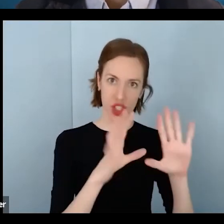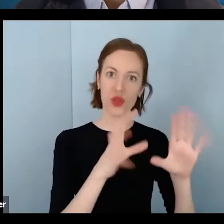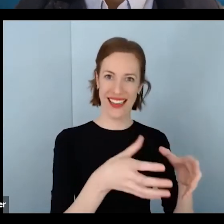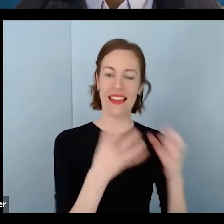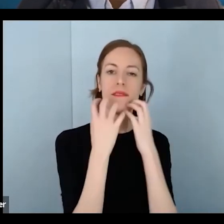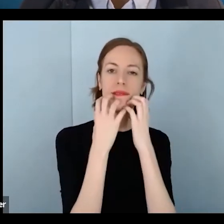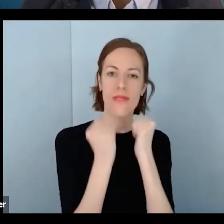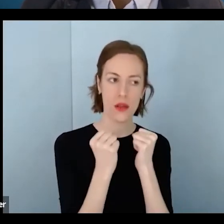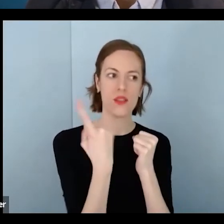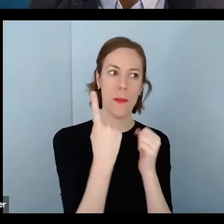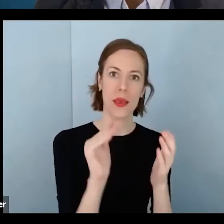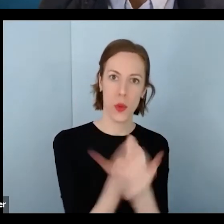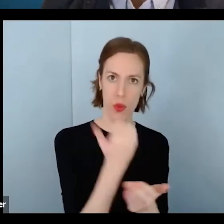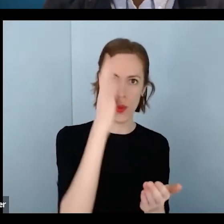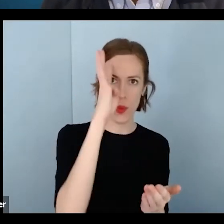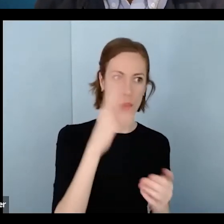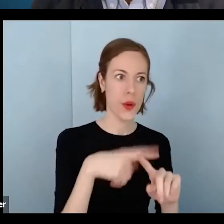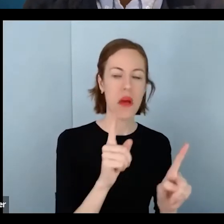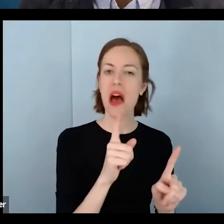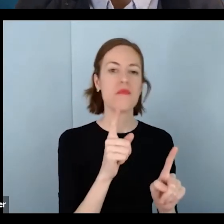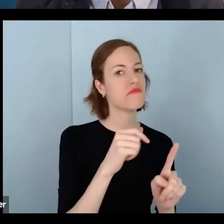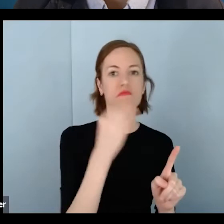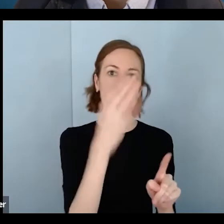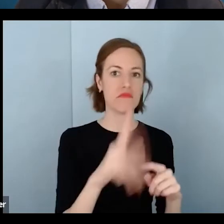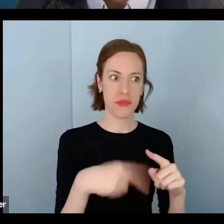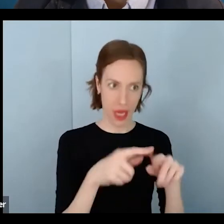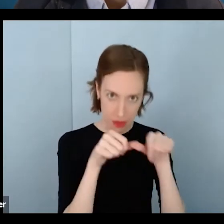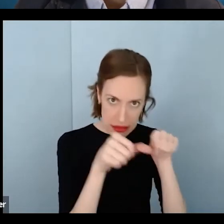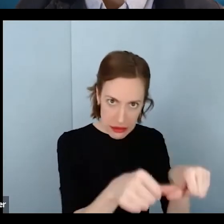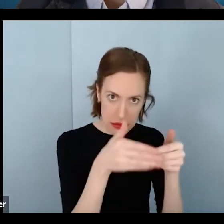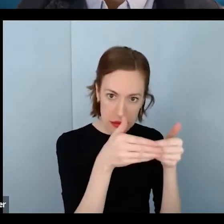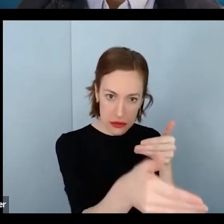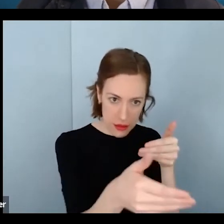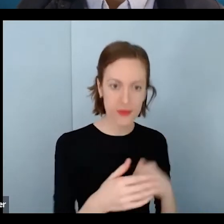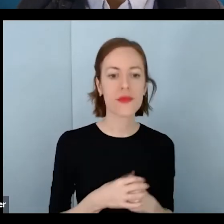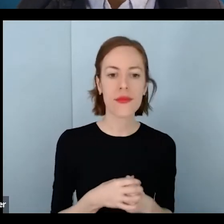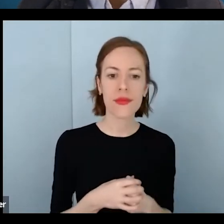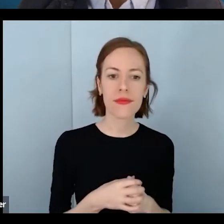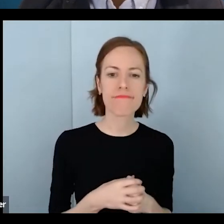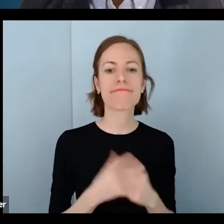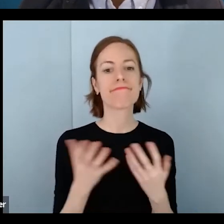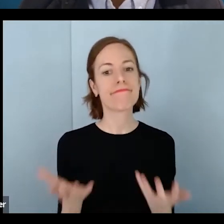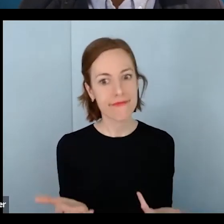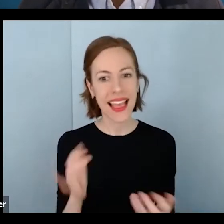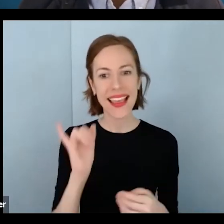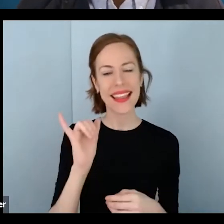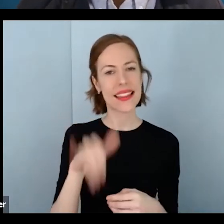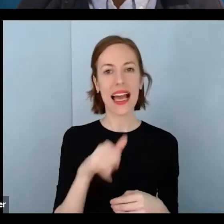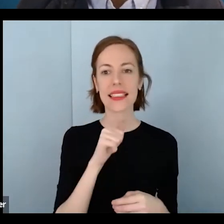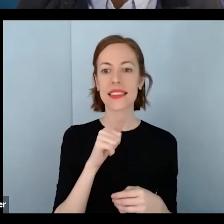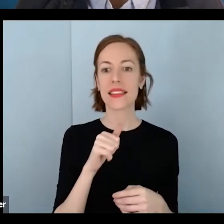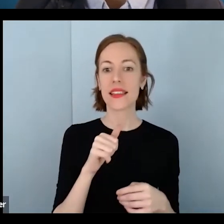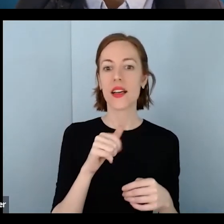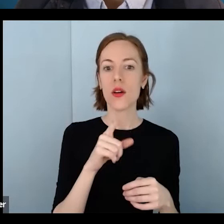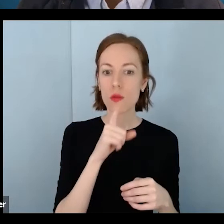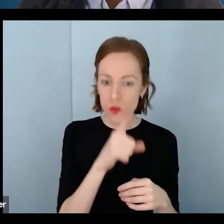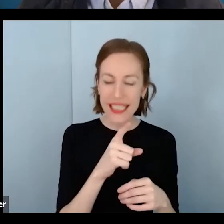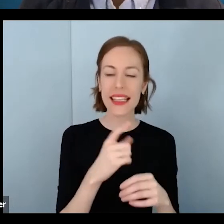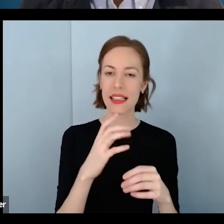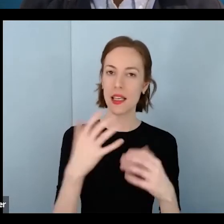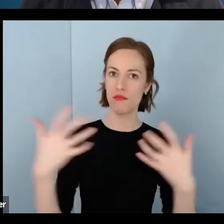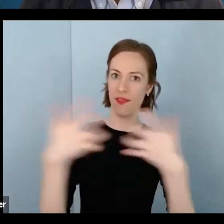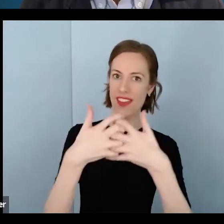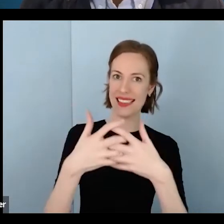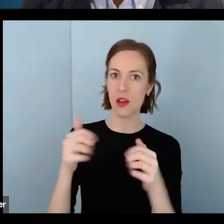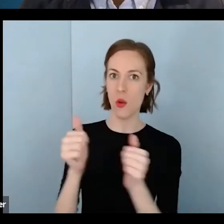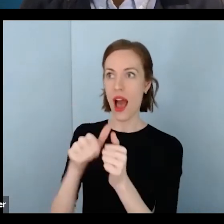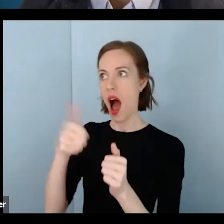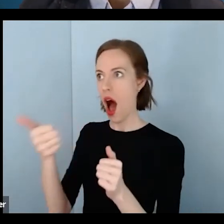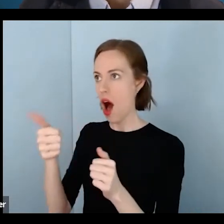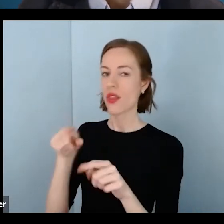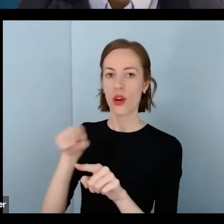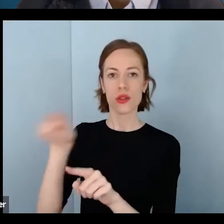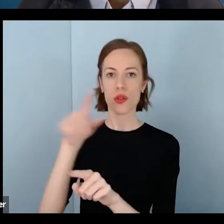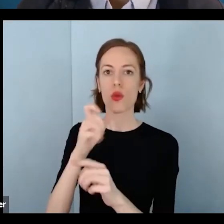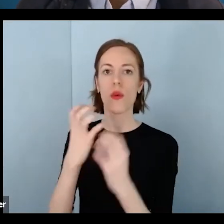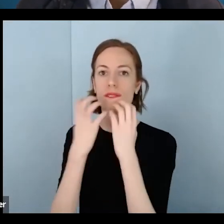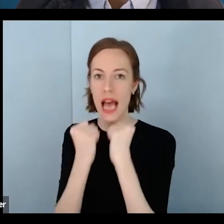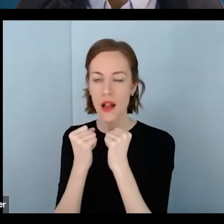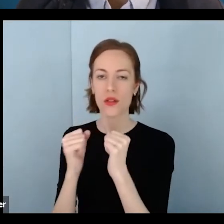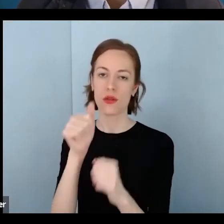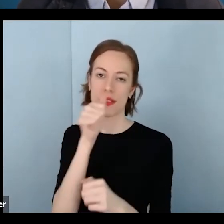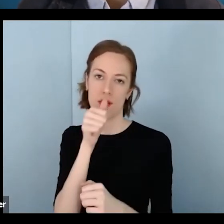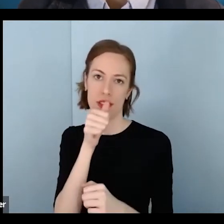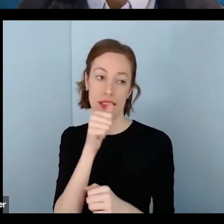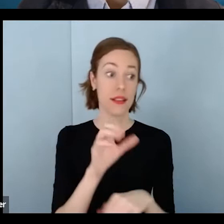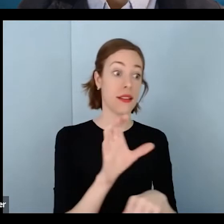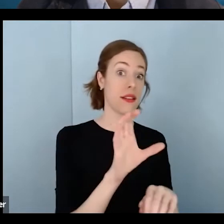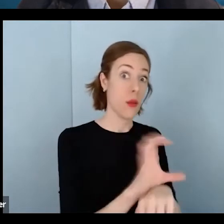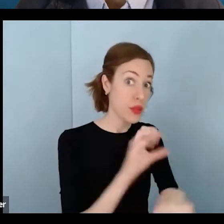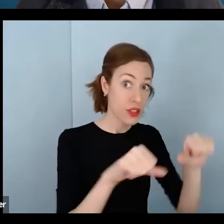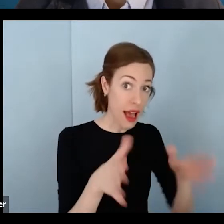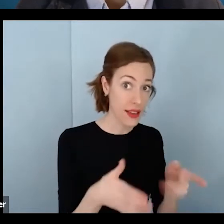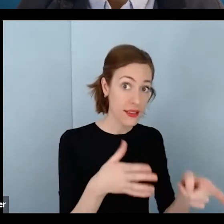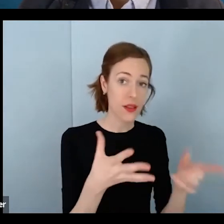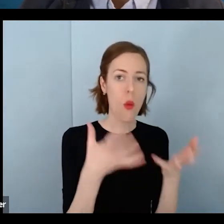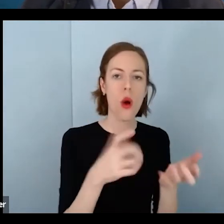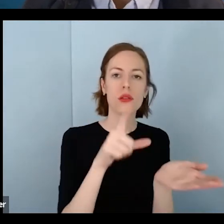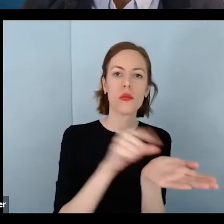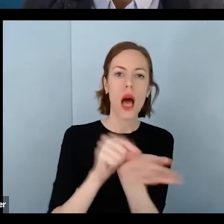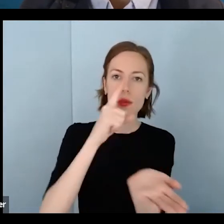Now this disinterest for replication. Well far from Universal in CS is also very compatible with a culture that strongly values secrecy. Many computer scientists want to publish research, without having to release the underlying source code or other essential